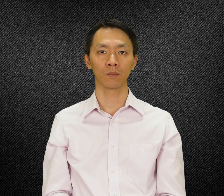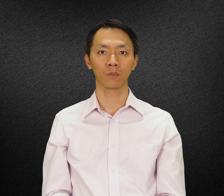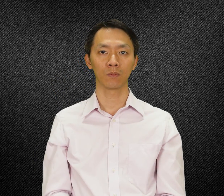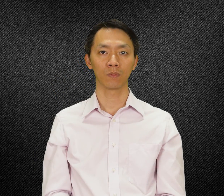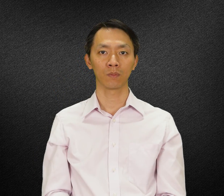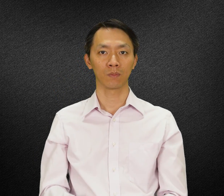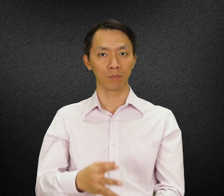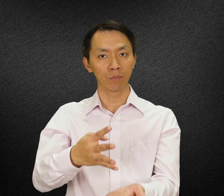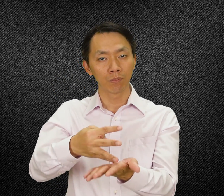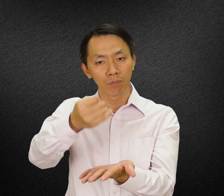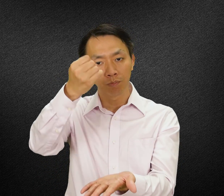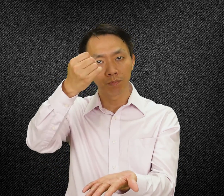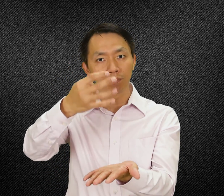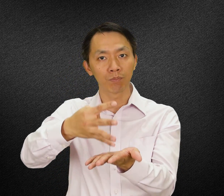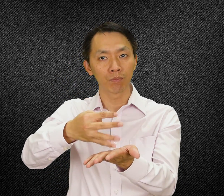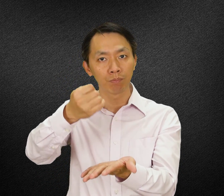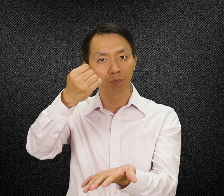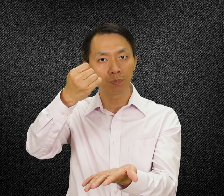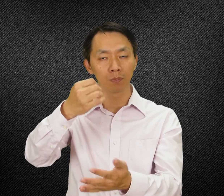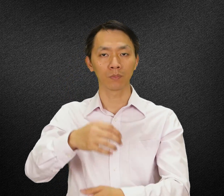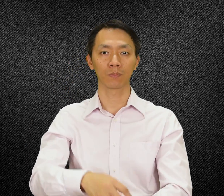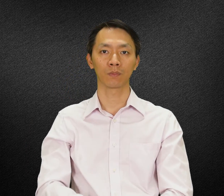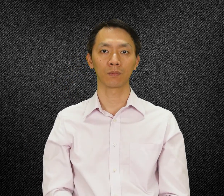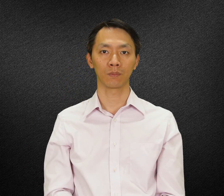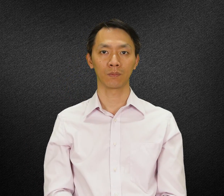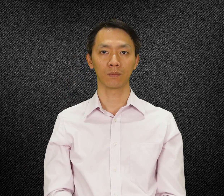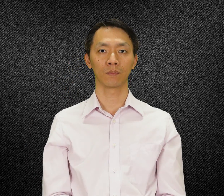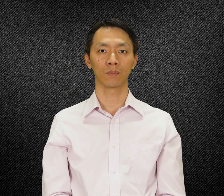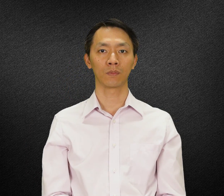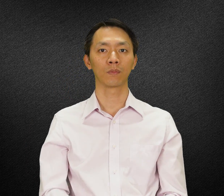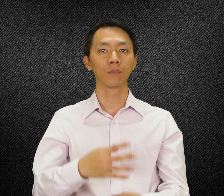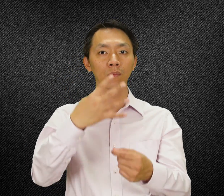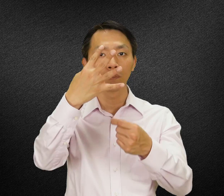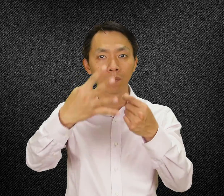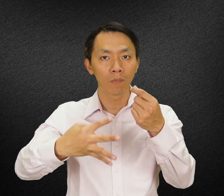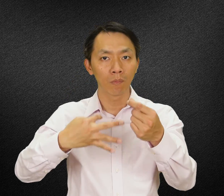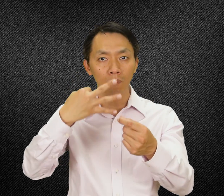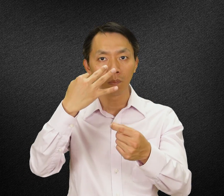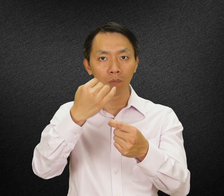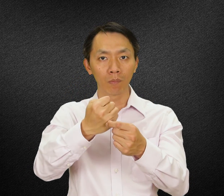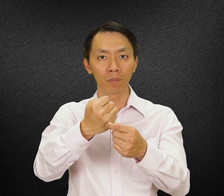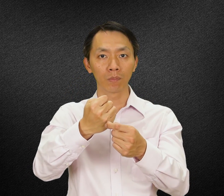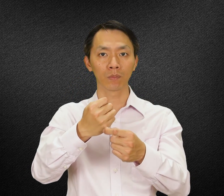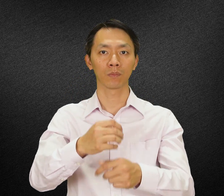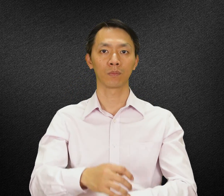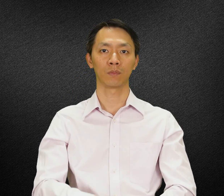how many times? how many years?